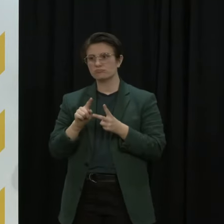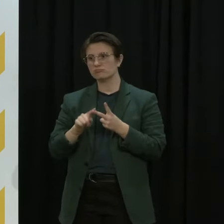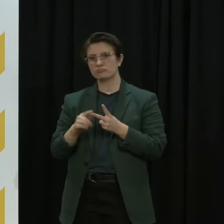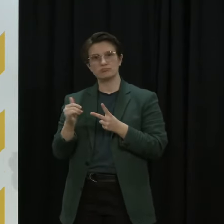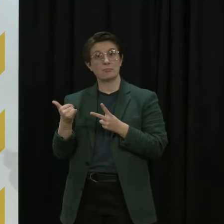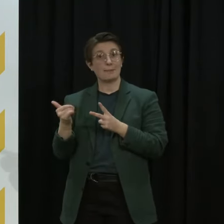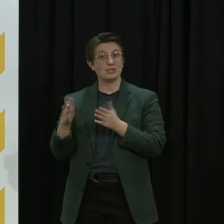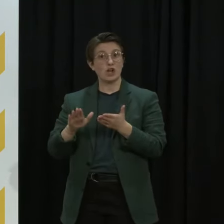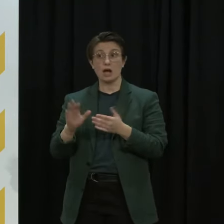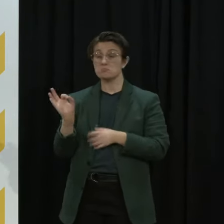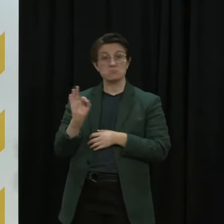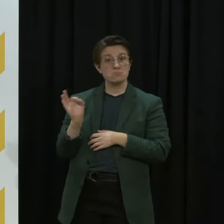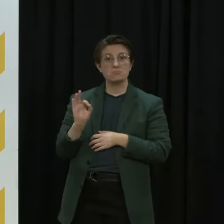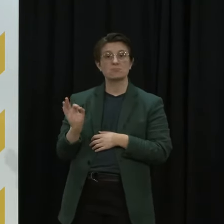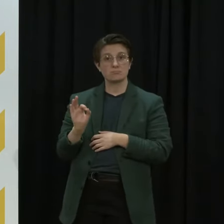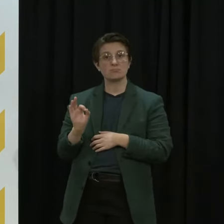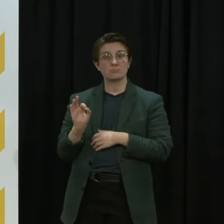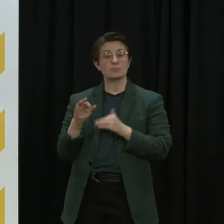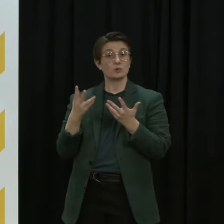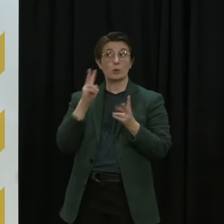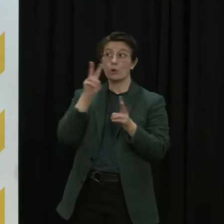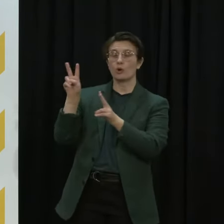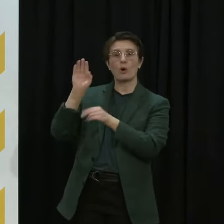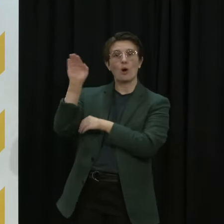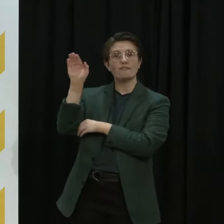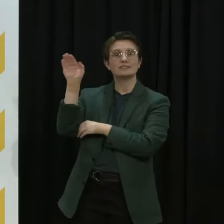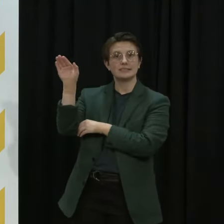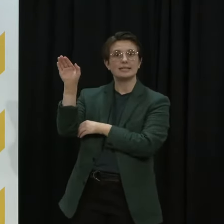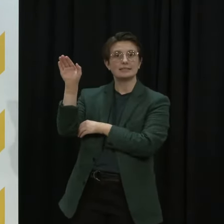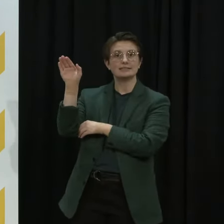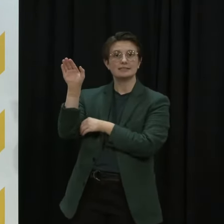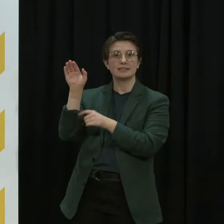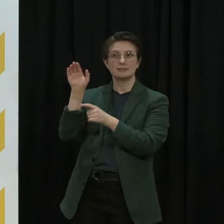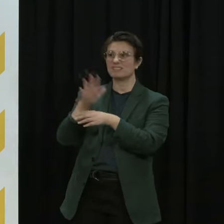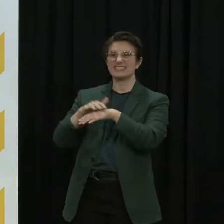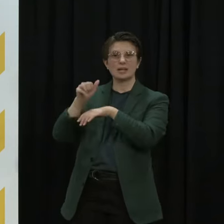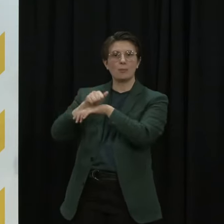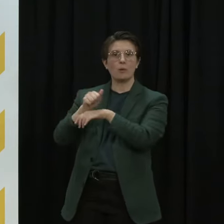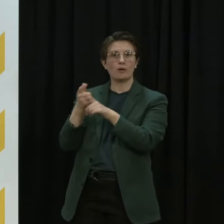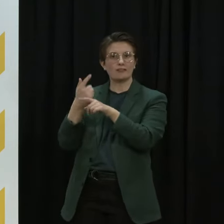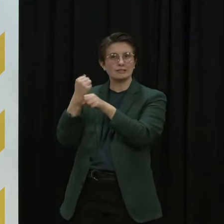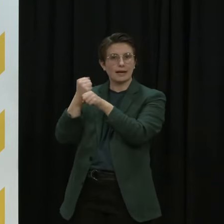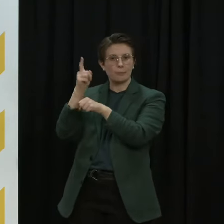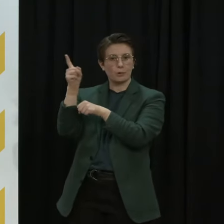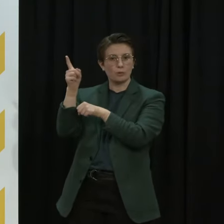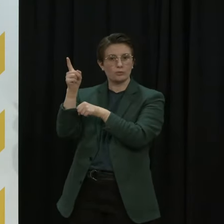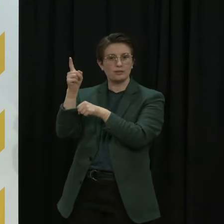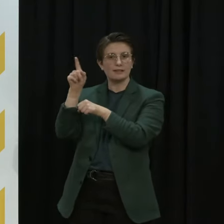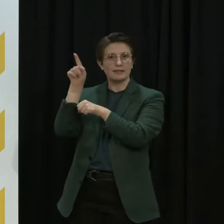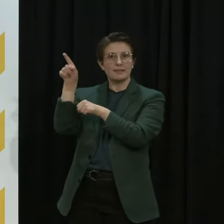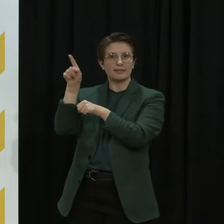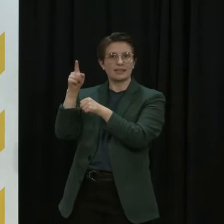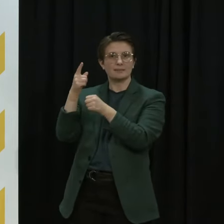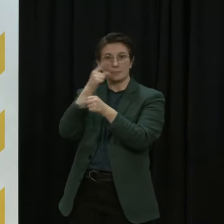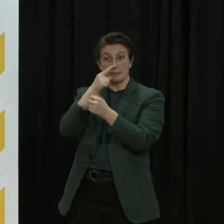for example, Singapore, where think 88% of the total